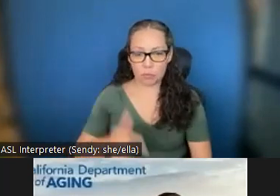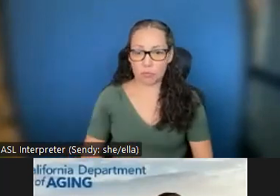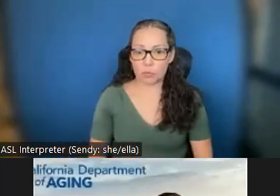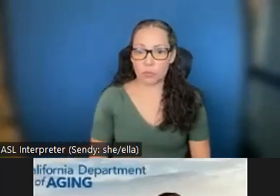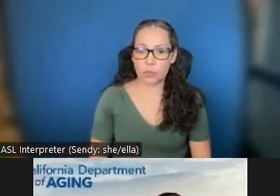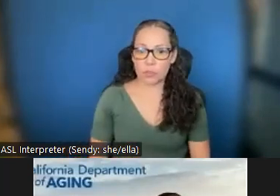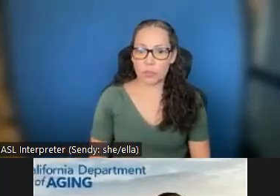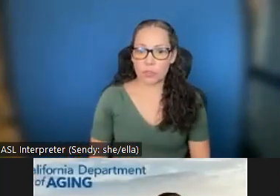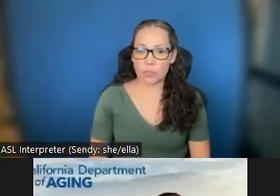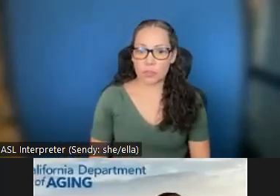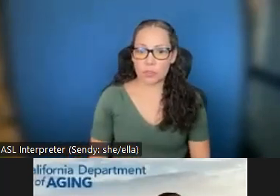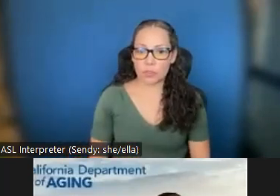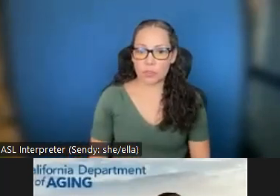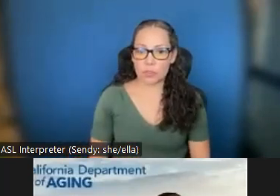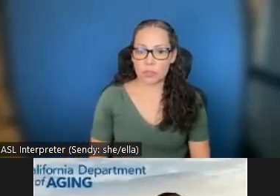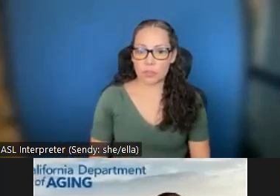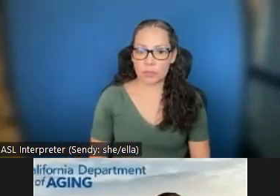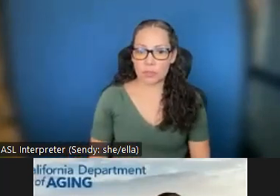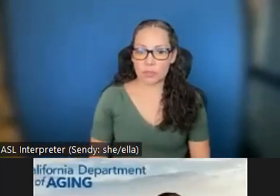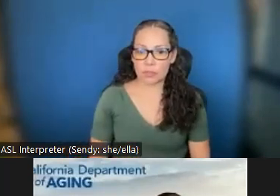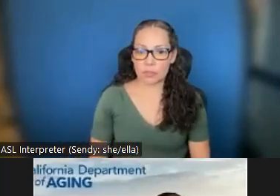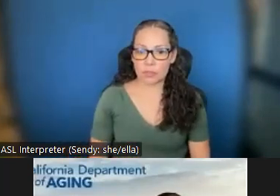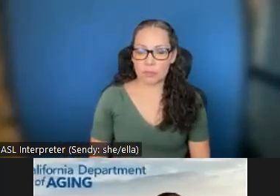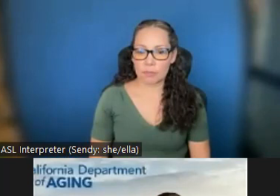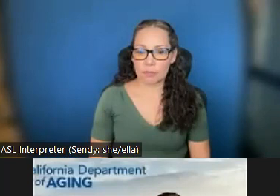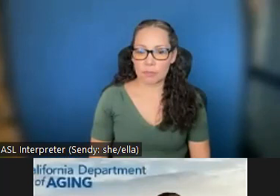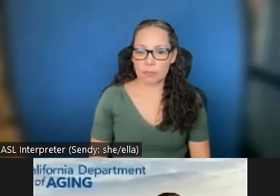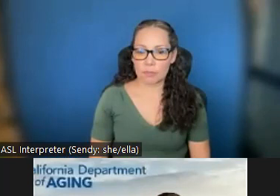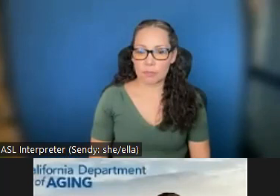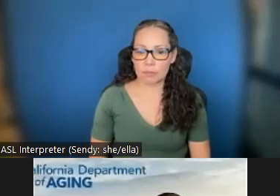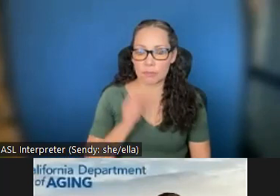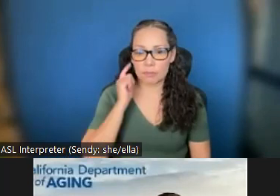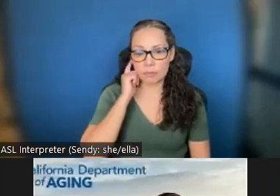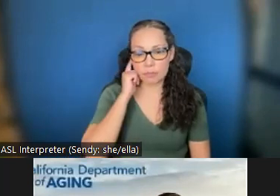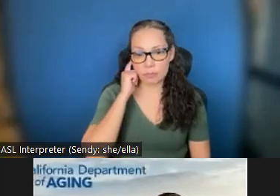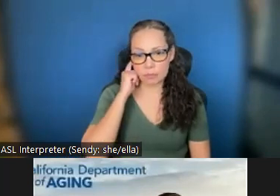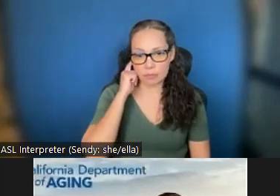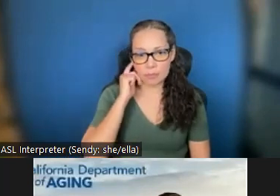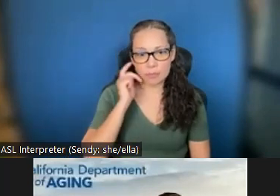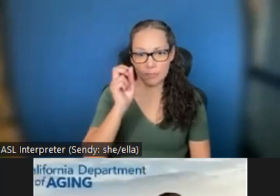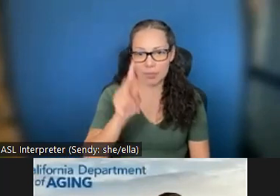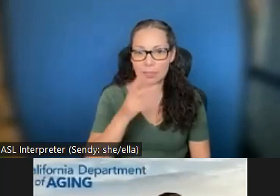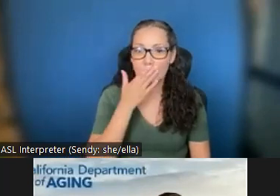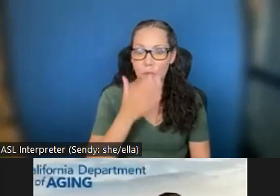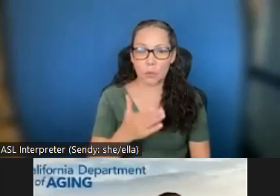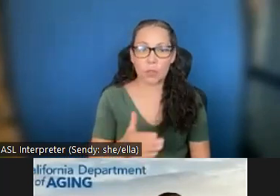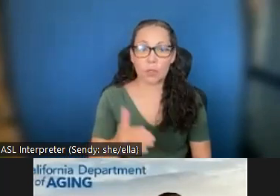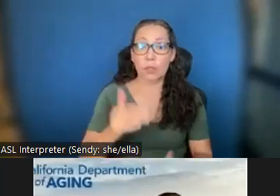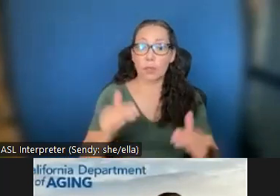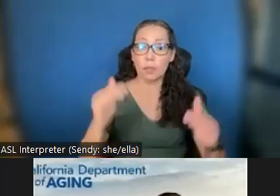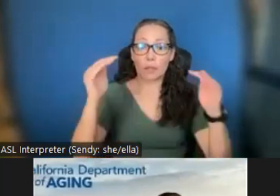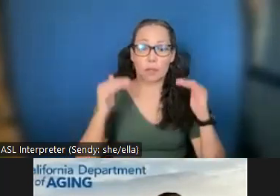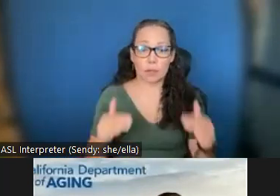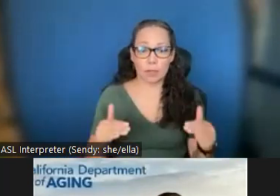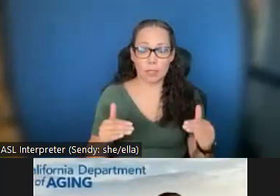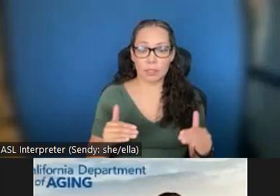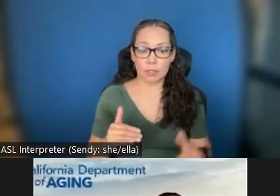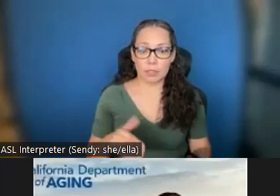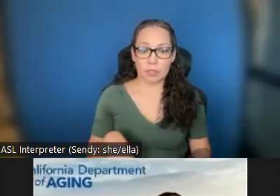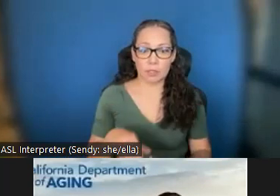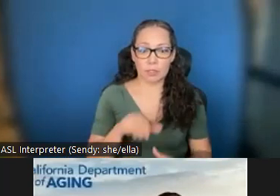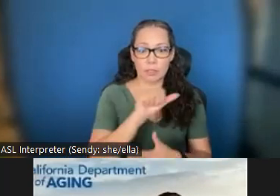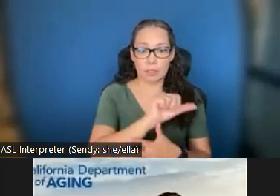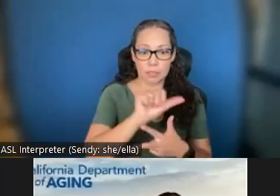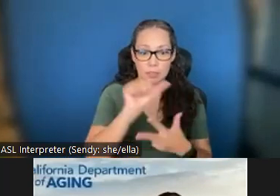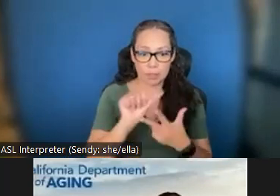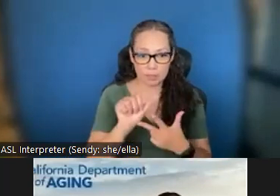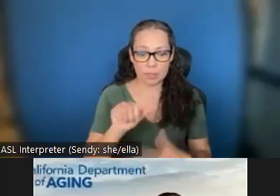can okay thank you uh next we have our uh triaa our area agency and aging Representatives uh